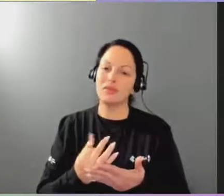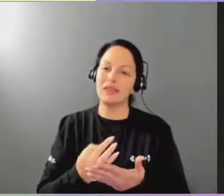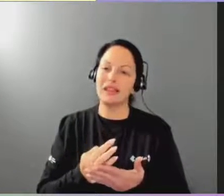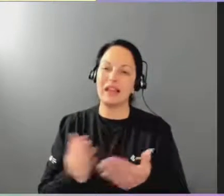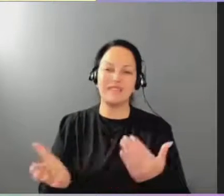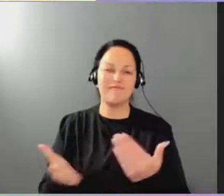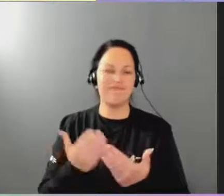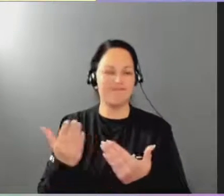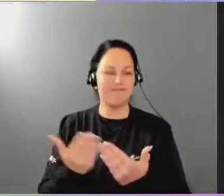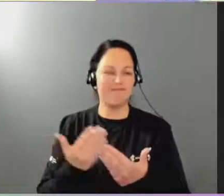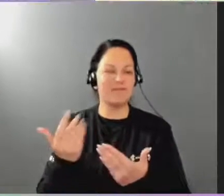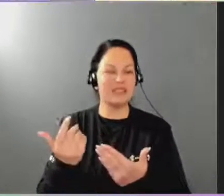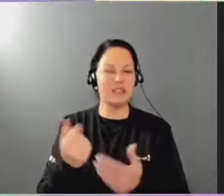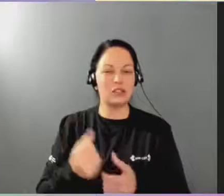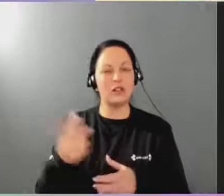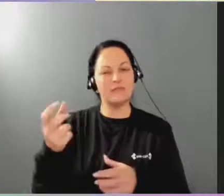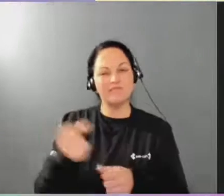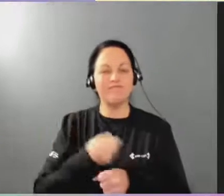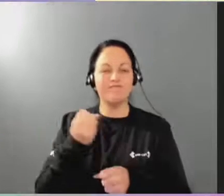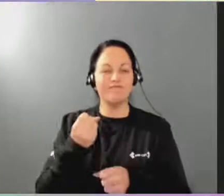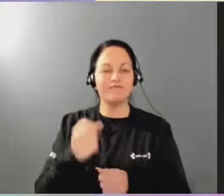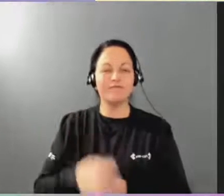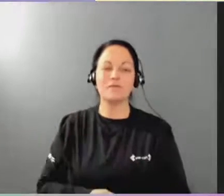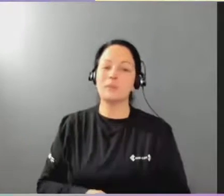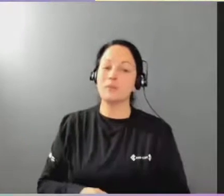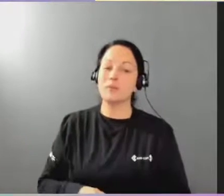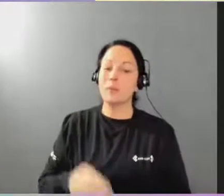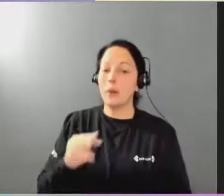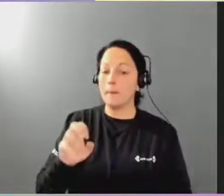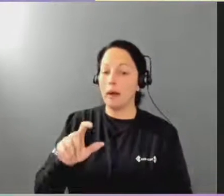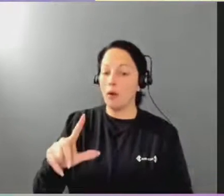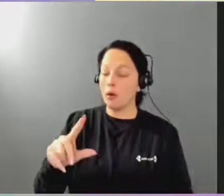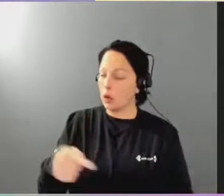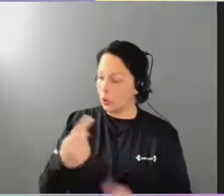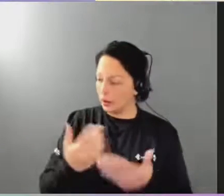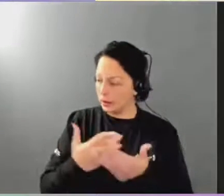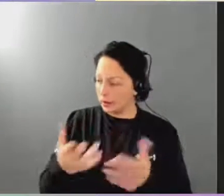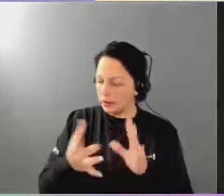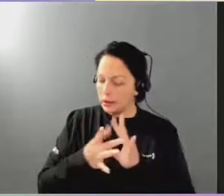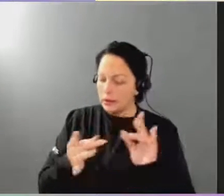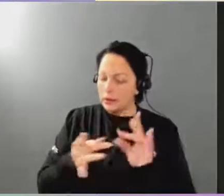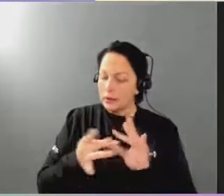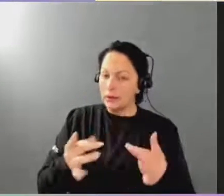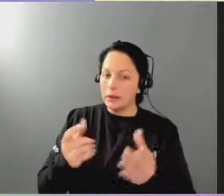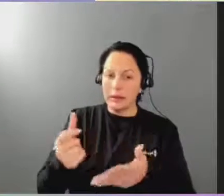easier to get in. If you could back that in with something financial, it's much is your and the fight is